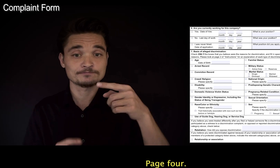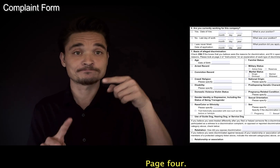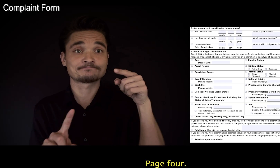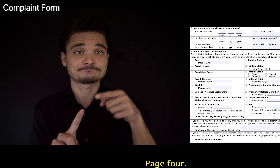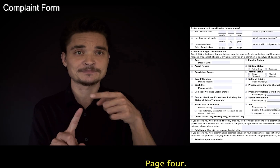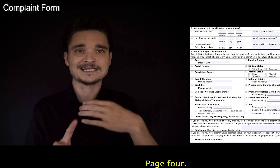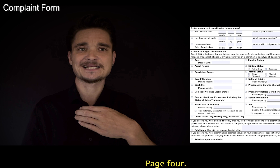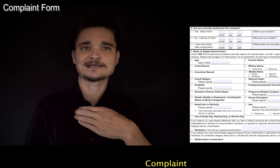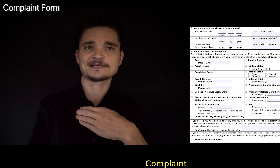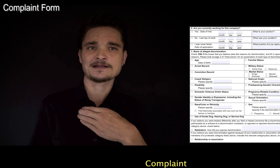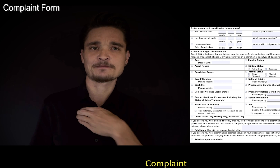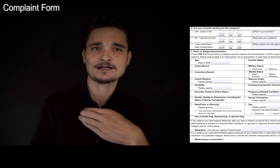Page four. Complaint